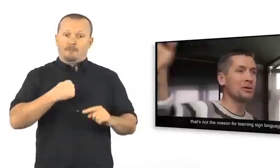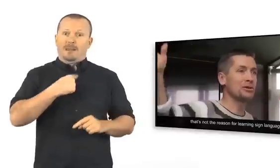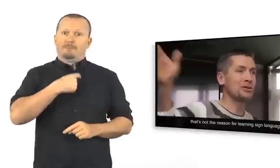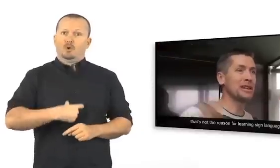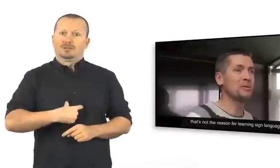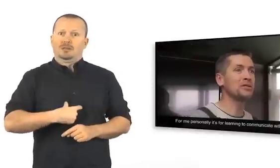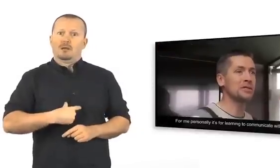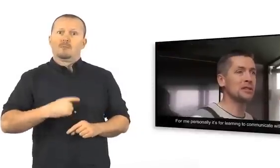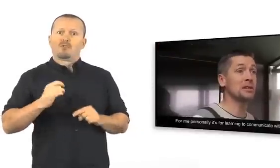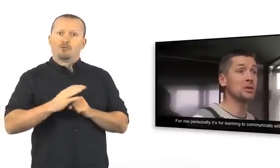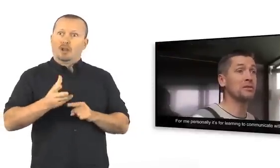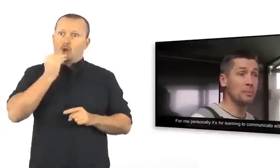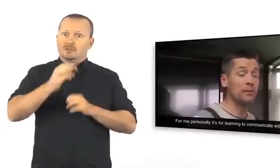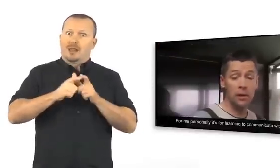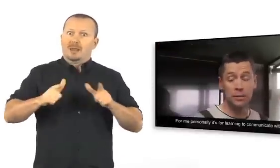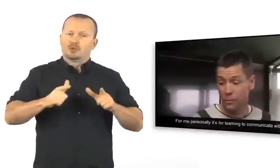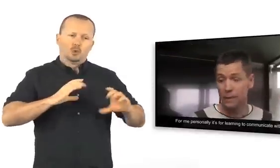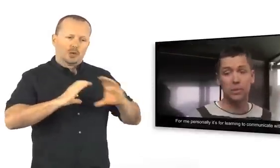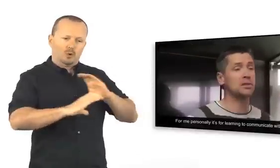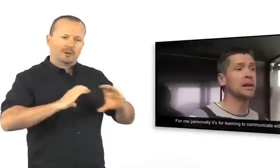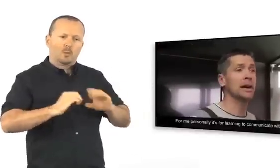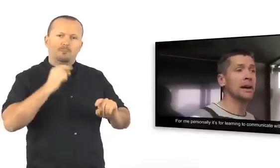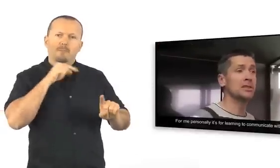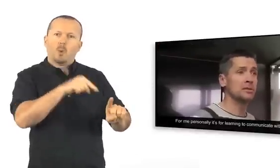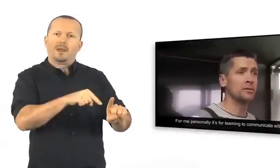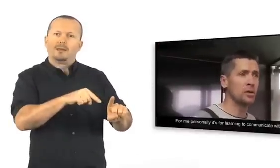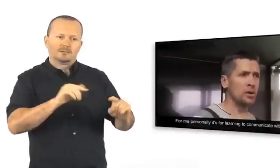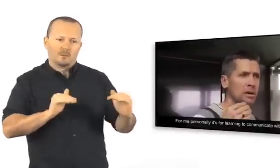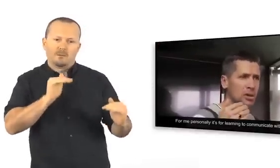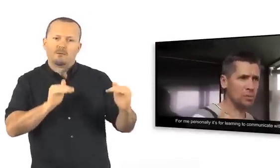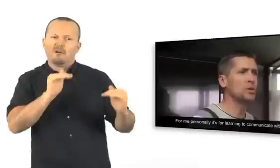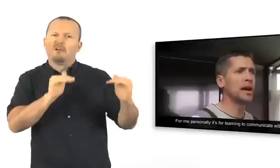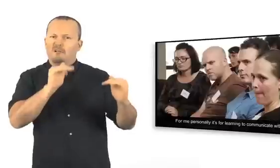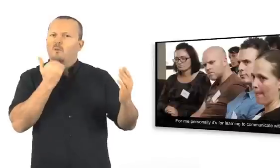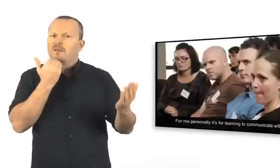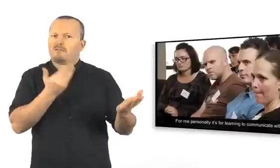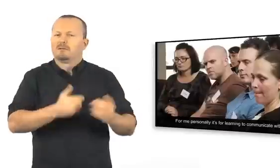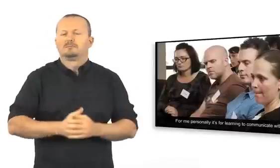for learning sign language. For me personally it’s for learning to communicate with my son.